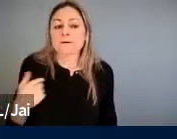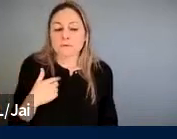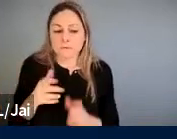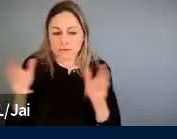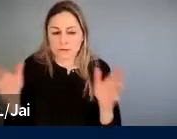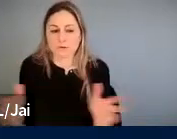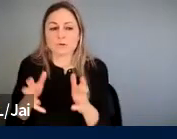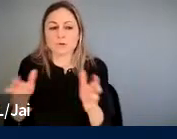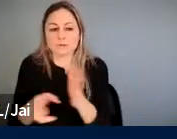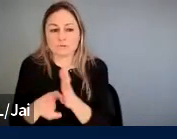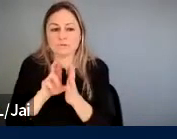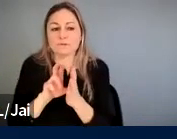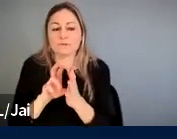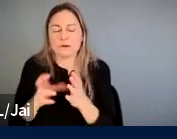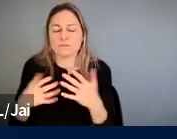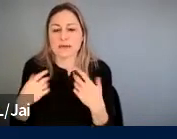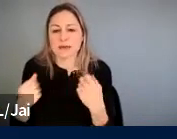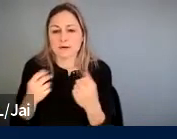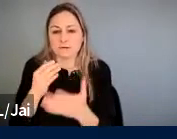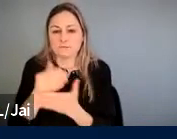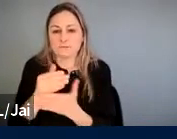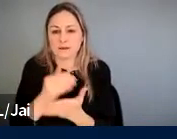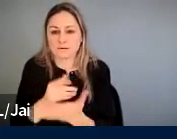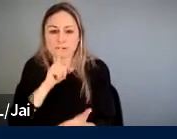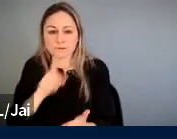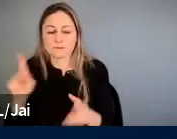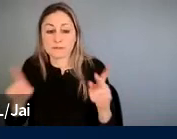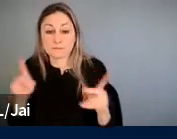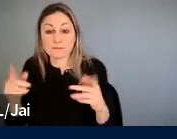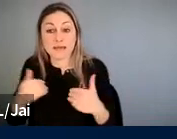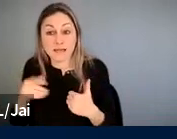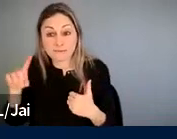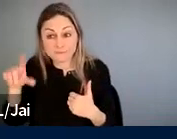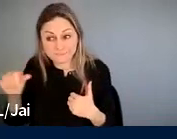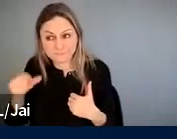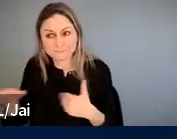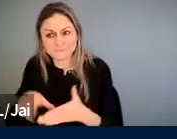your health record, making sure that people with disabilities are reviewing their electronic health